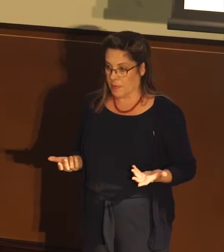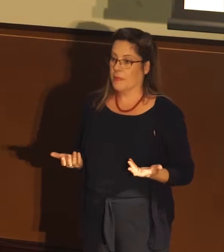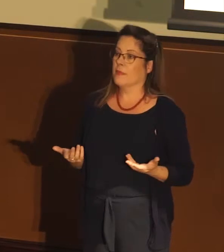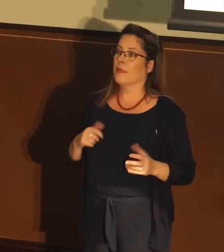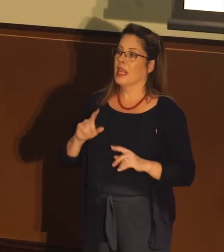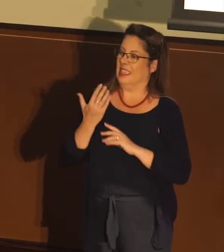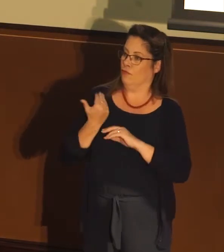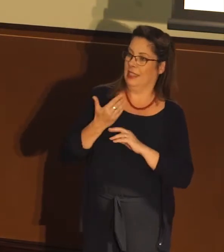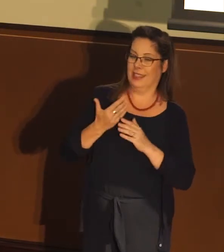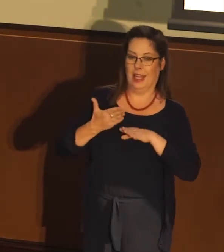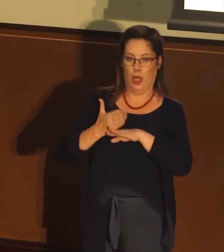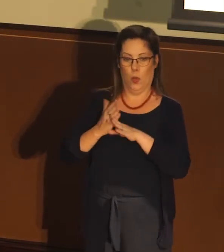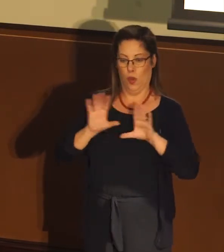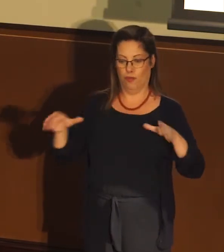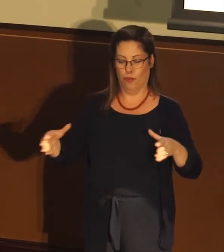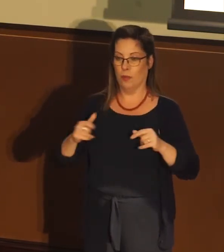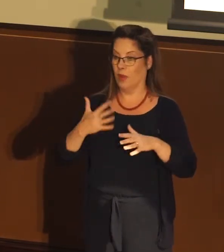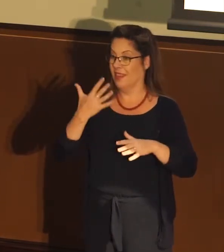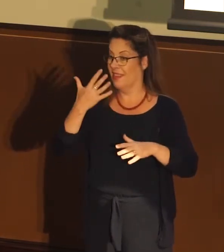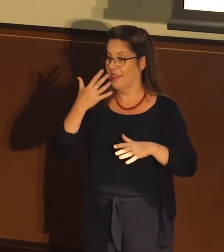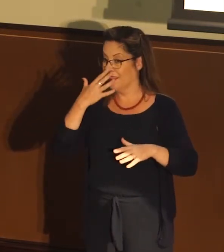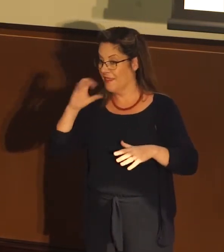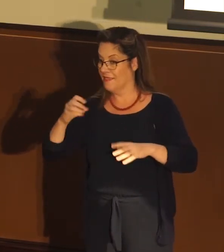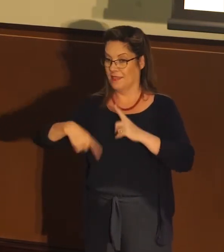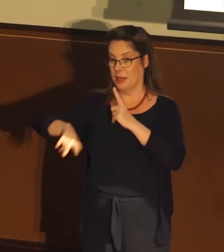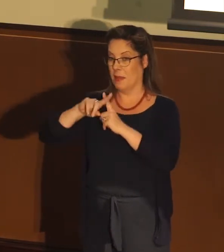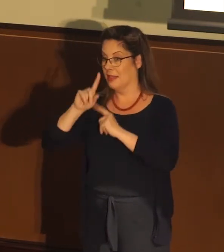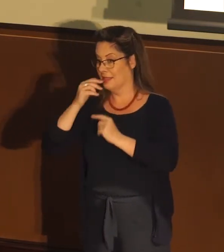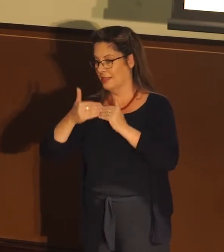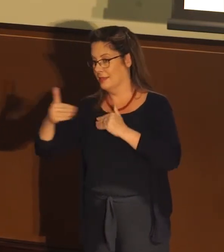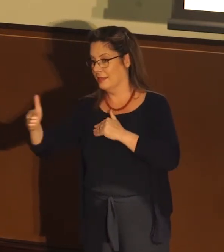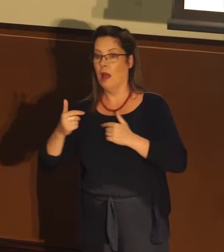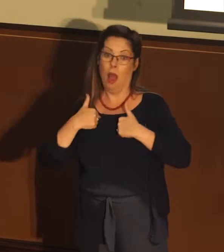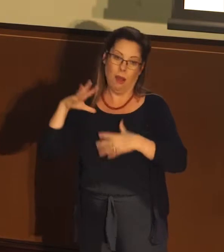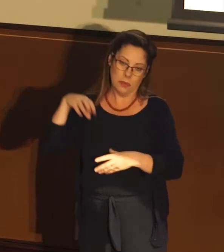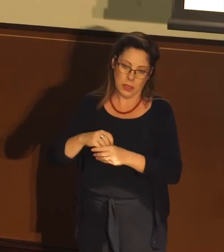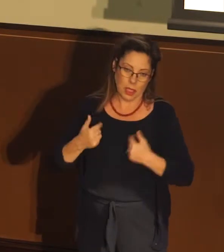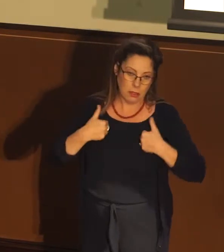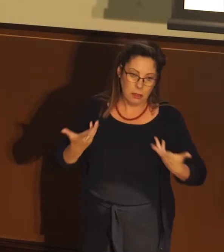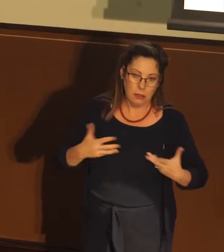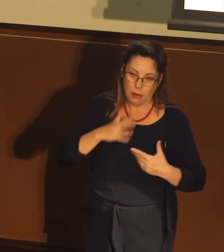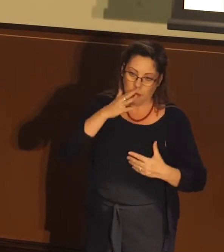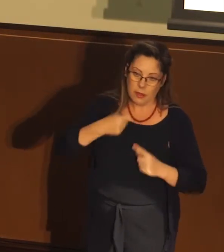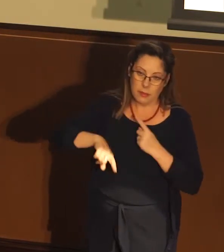that we had from the workgroups with the 50 plus, which I was in. Was travelling work,